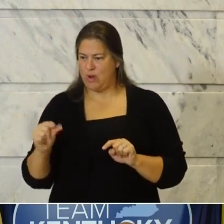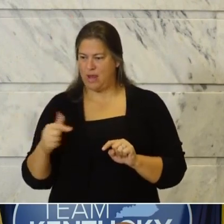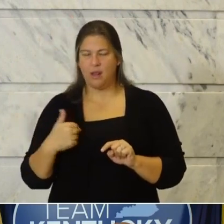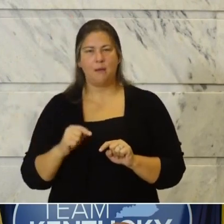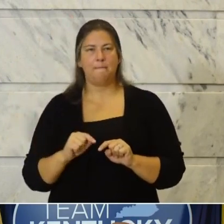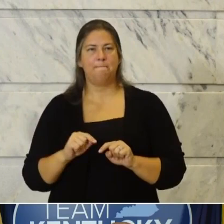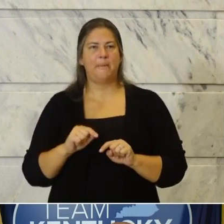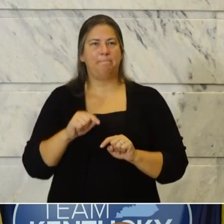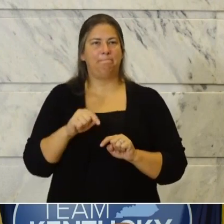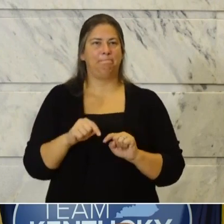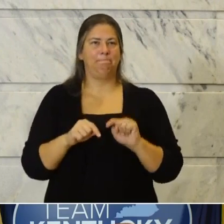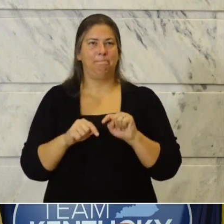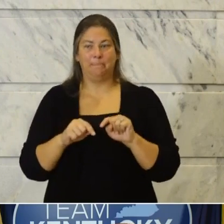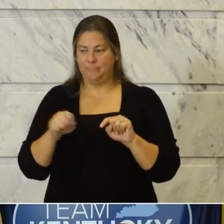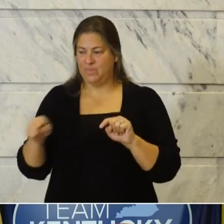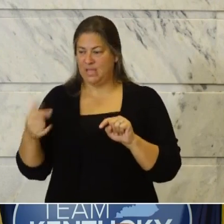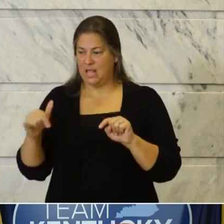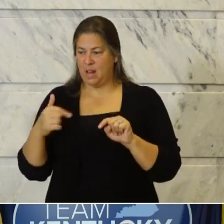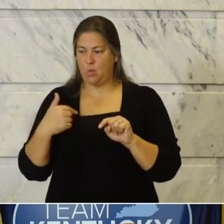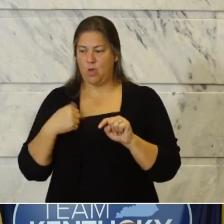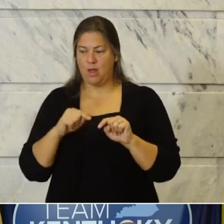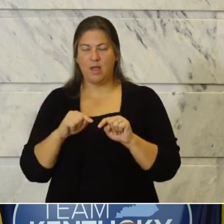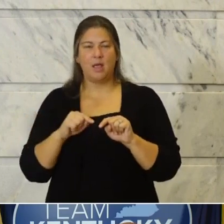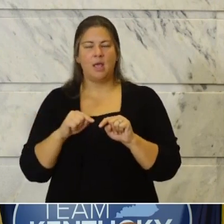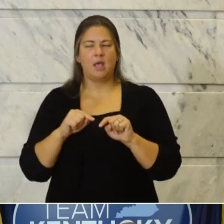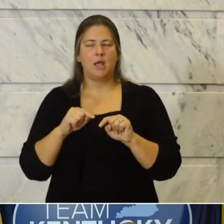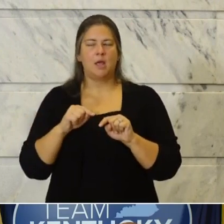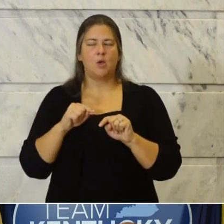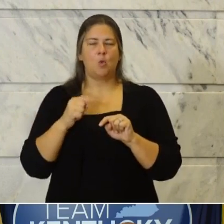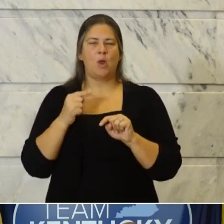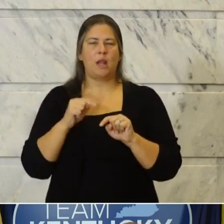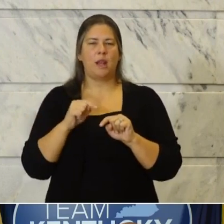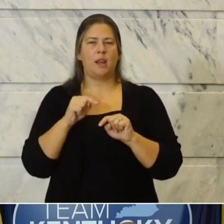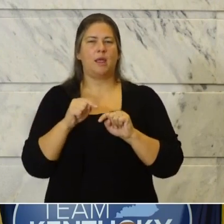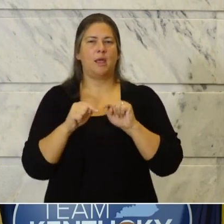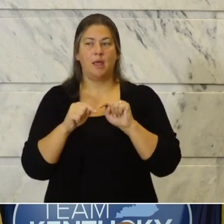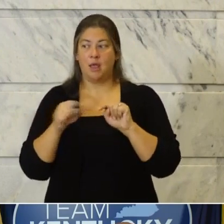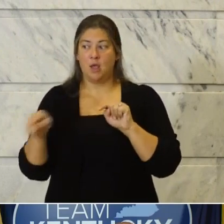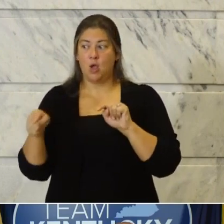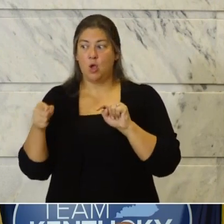places say when you go to read and you shut down in person, you shut down for